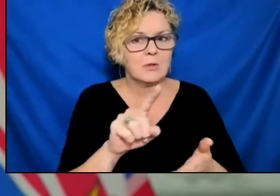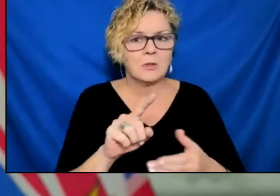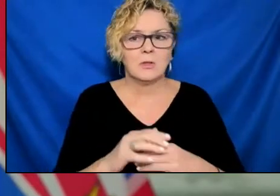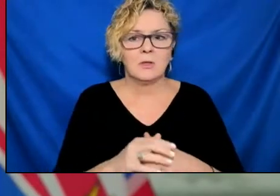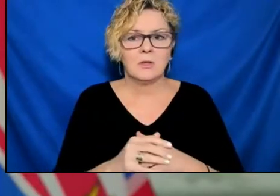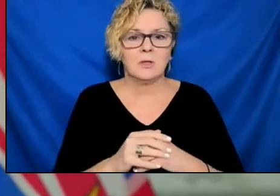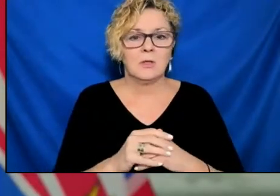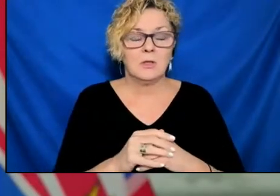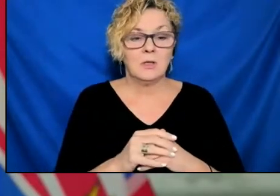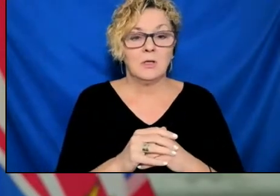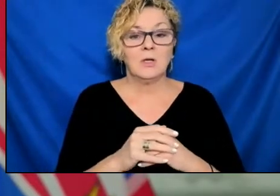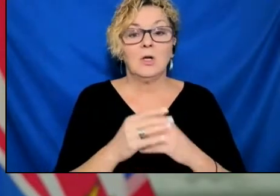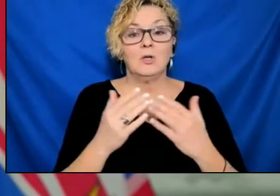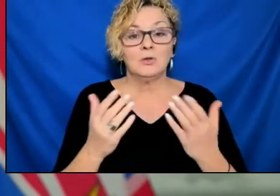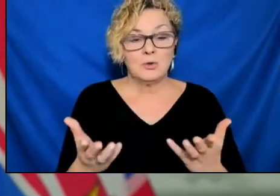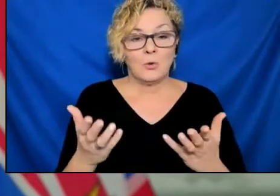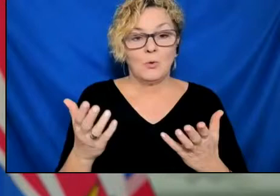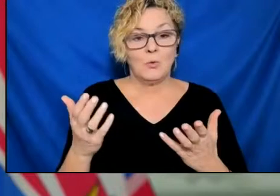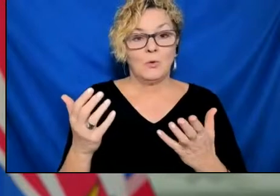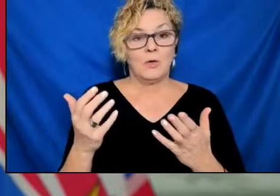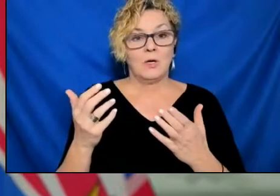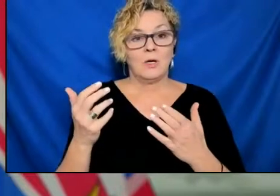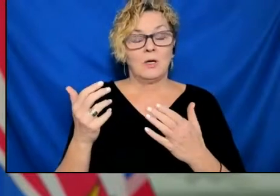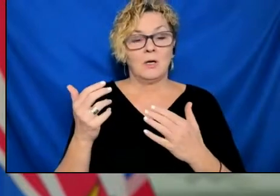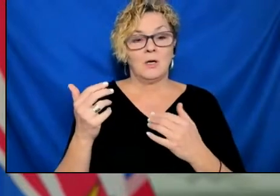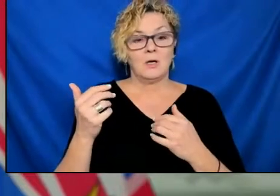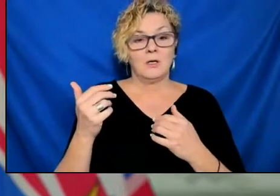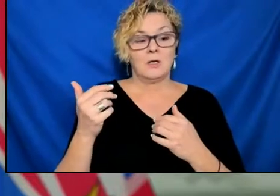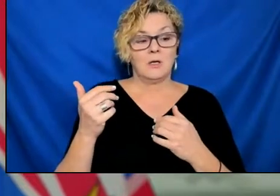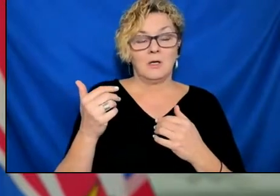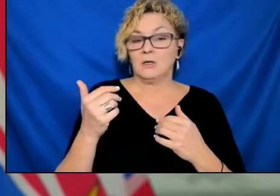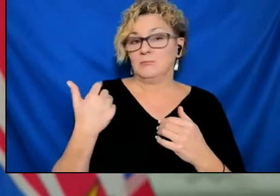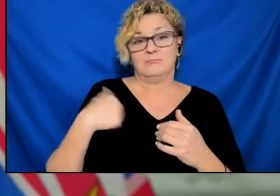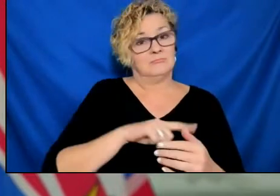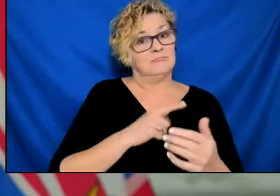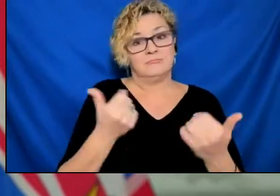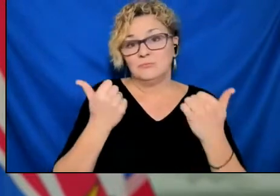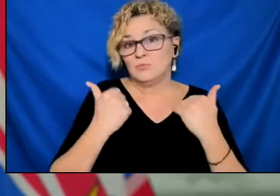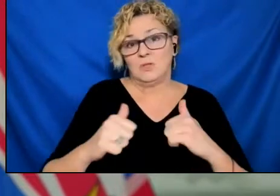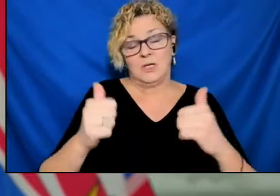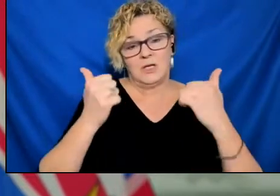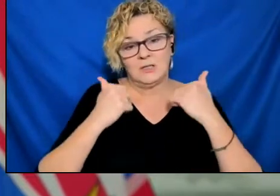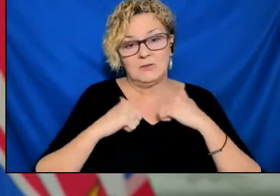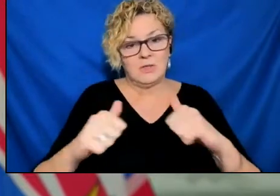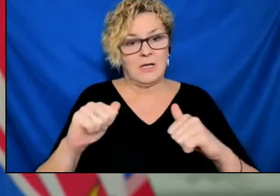Despite all of our best efforts, we are not going to prevent this